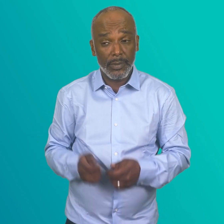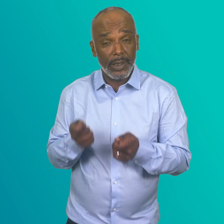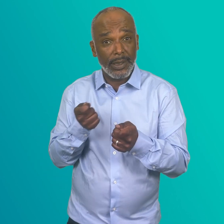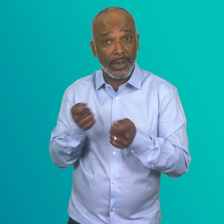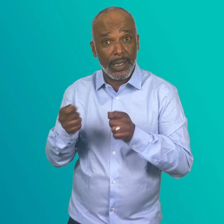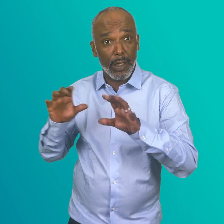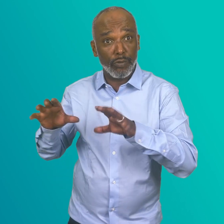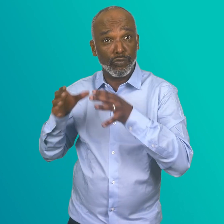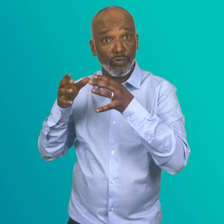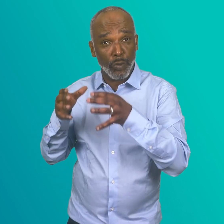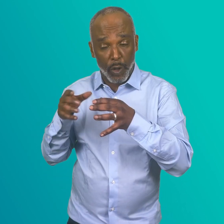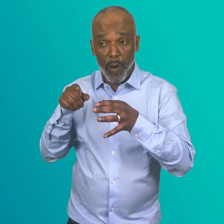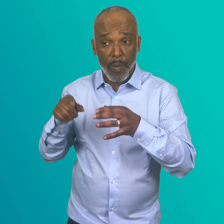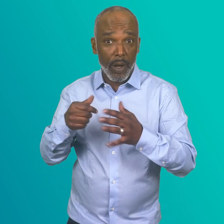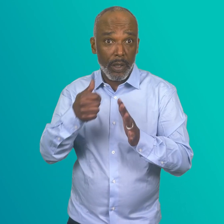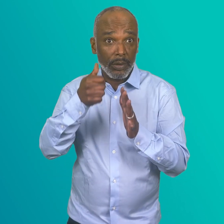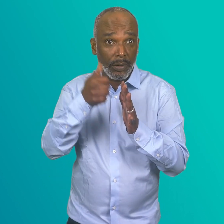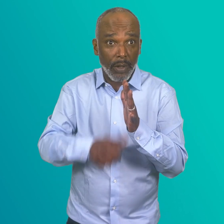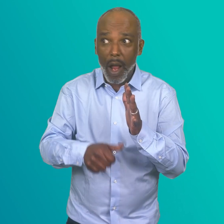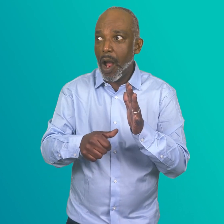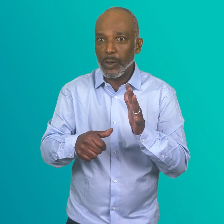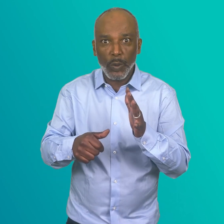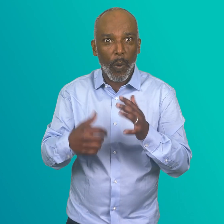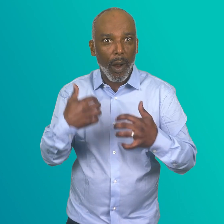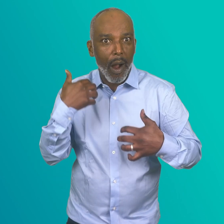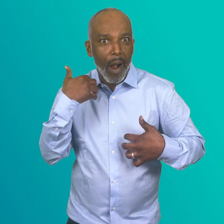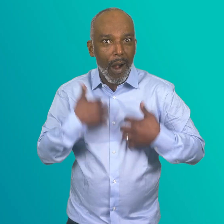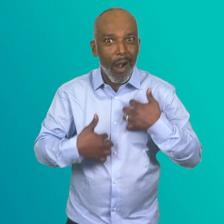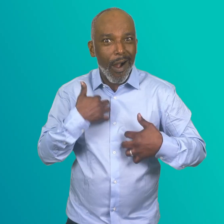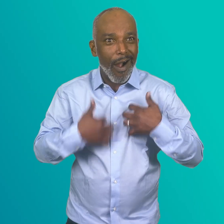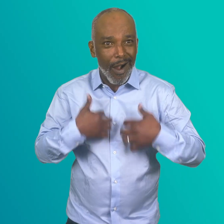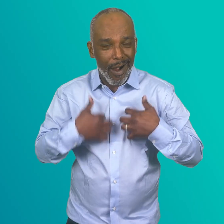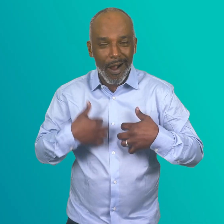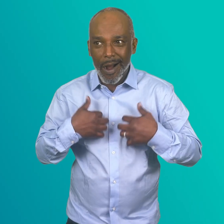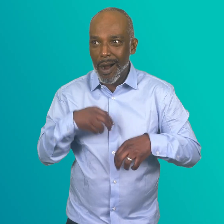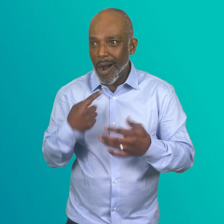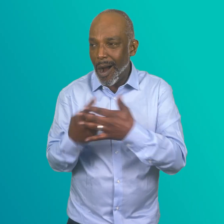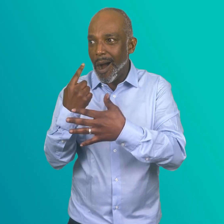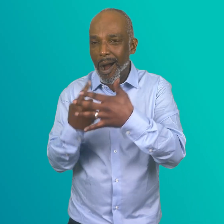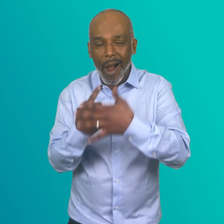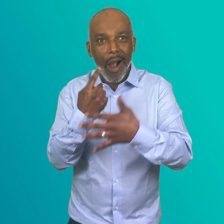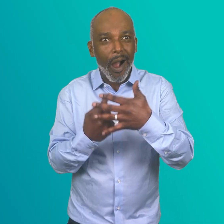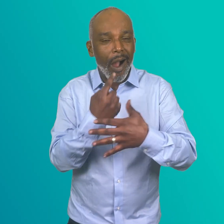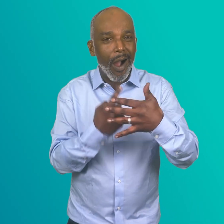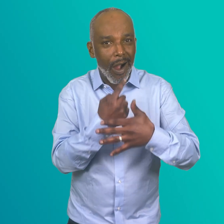The steering group’s work has now begun in earnest.